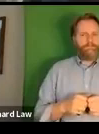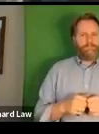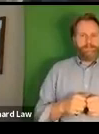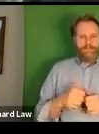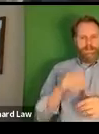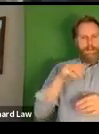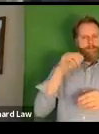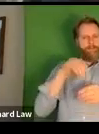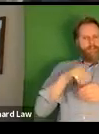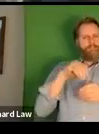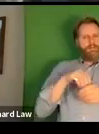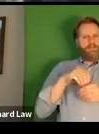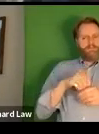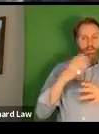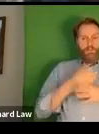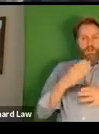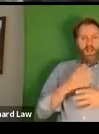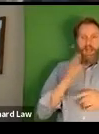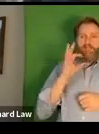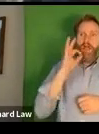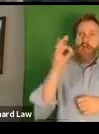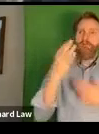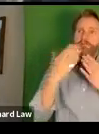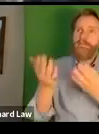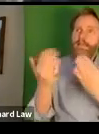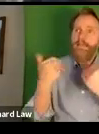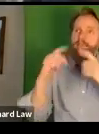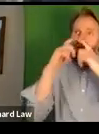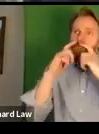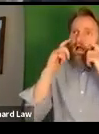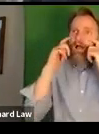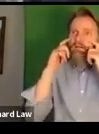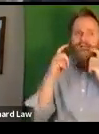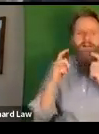masks please can representations be made for all BF staff to be issued with